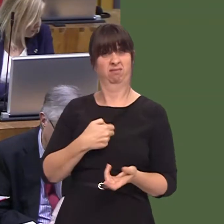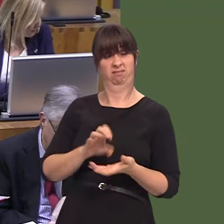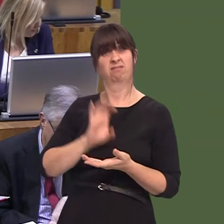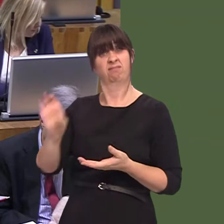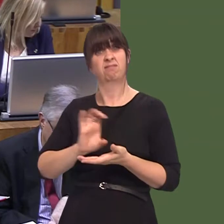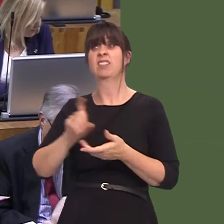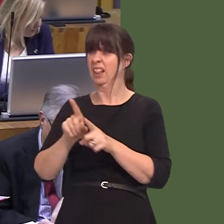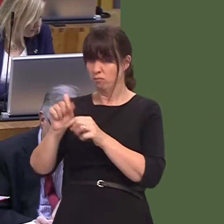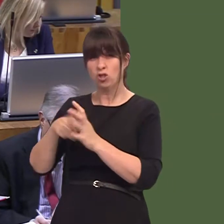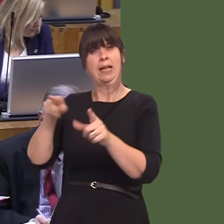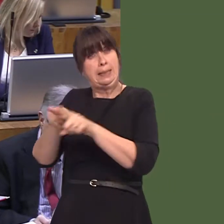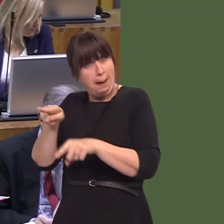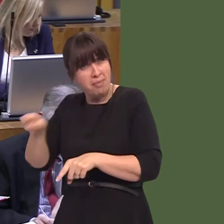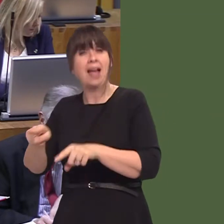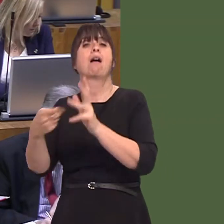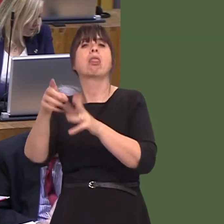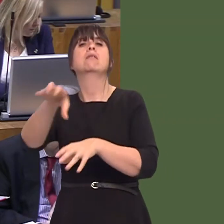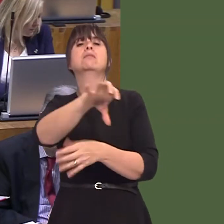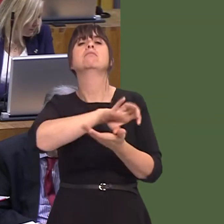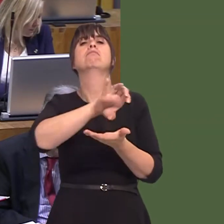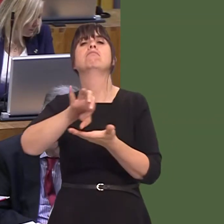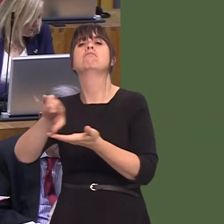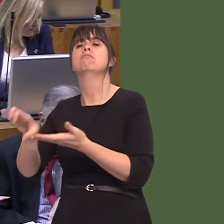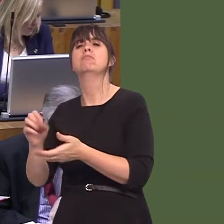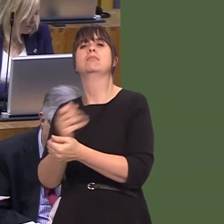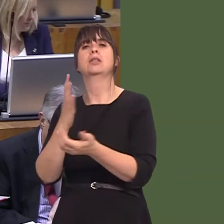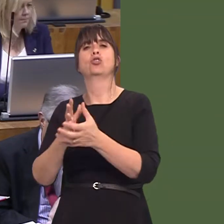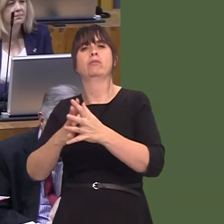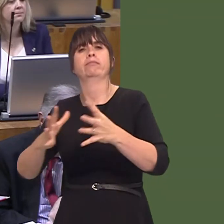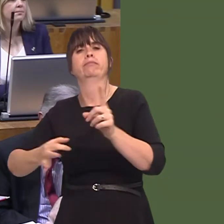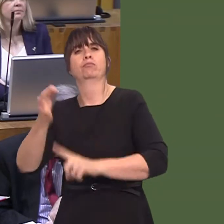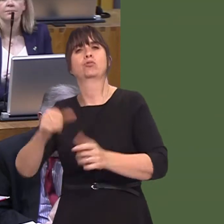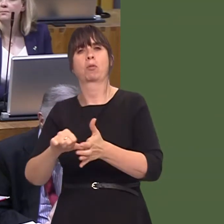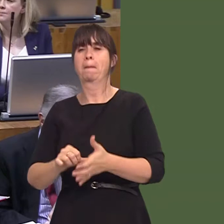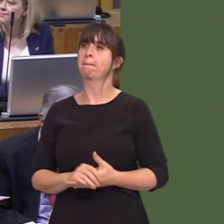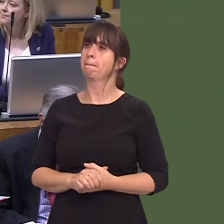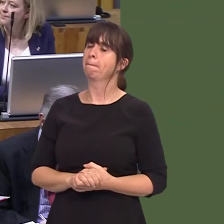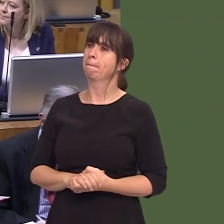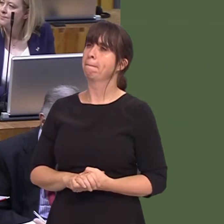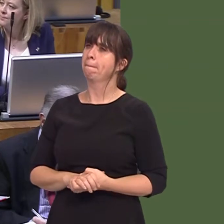to come forward that are innovative but, importantly, of course, can receive the funding. Hefin David: 4.